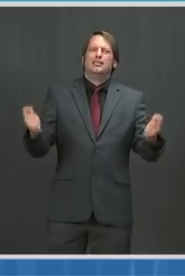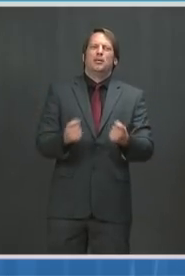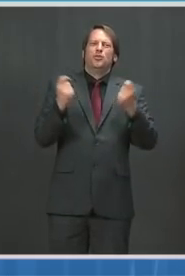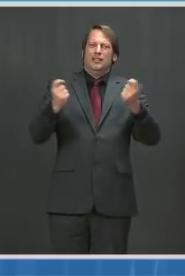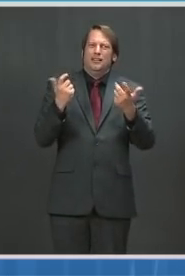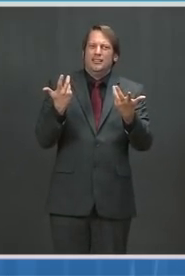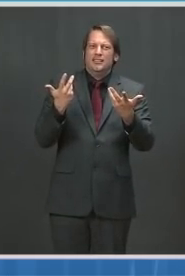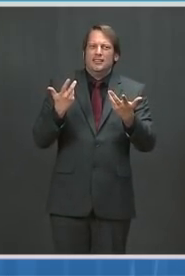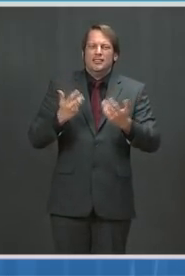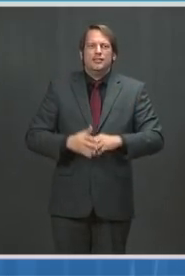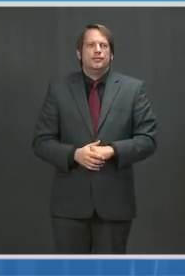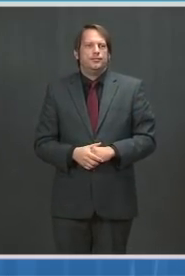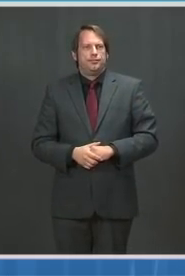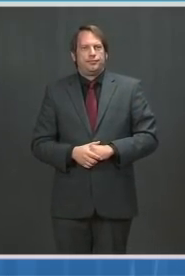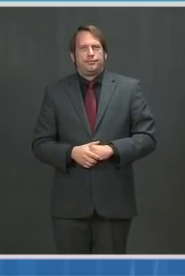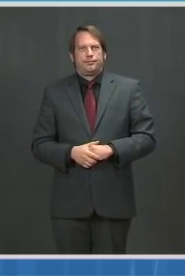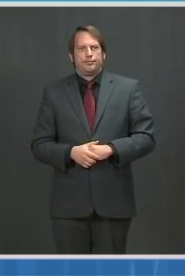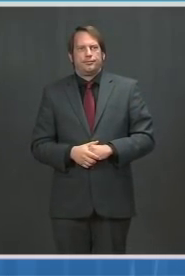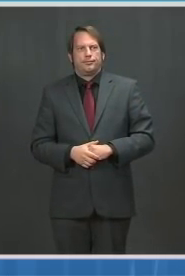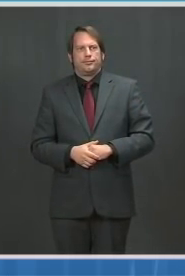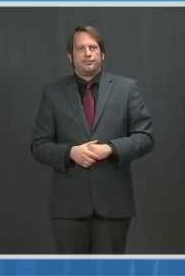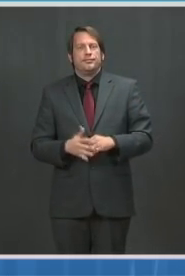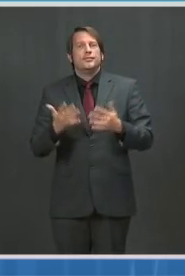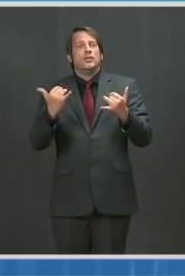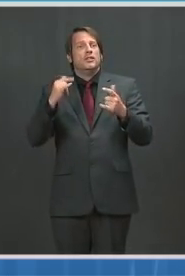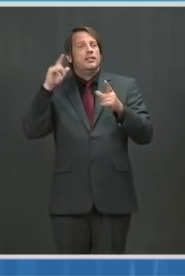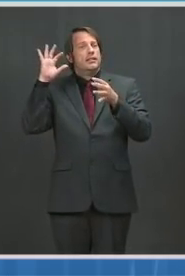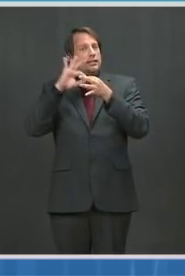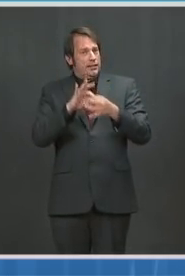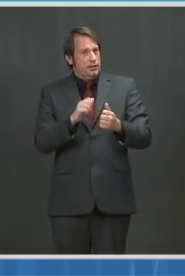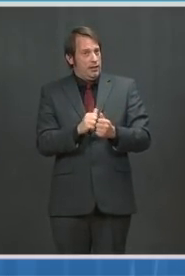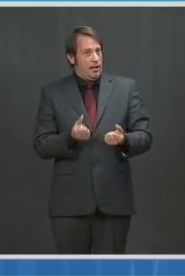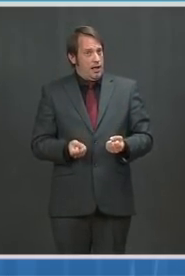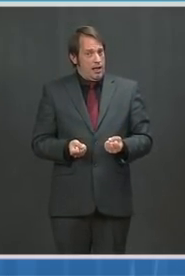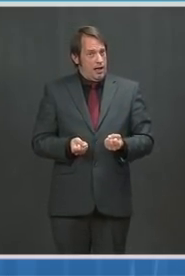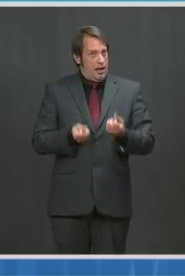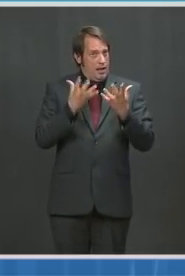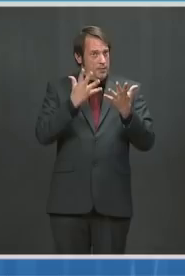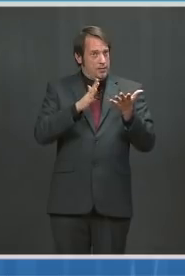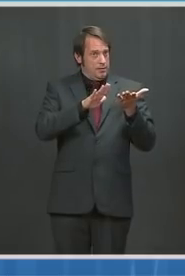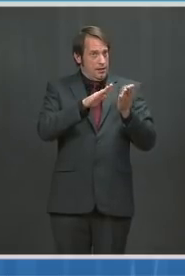How much death, disease, and misery are we going to see between now and then?"